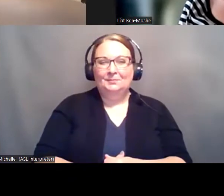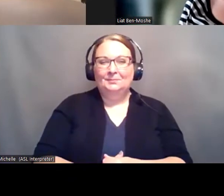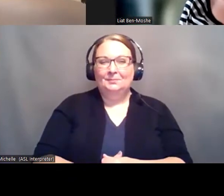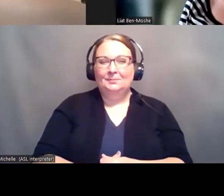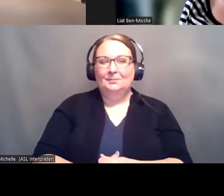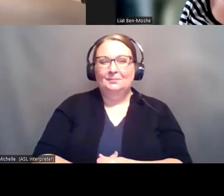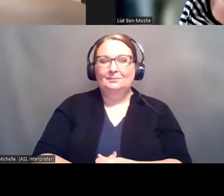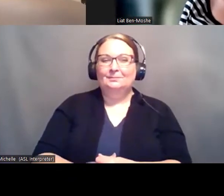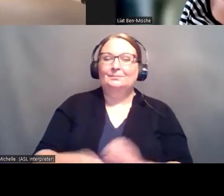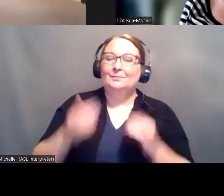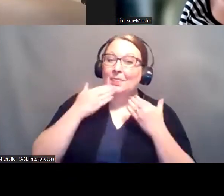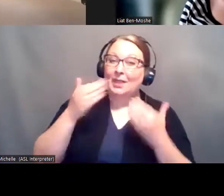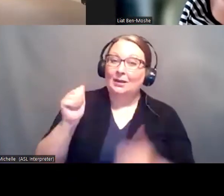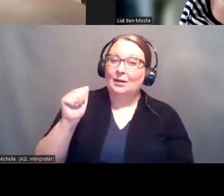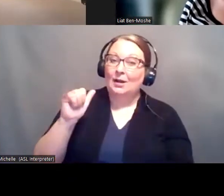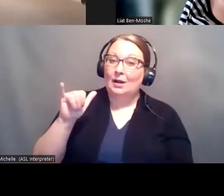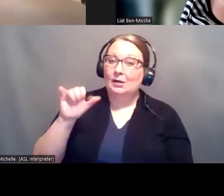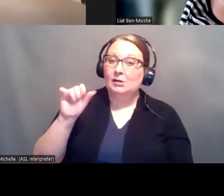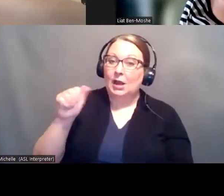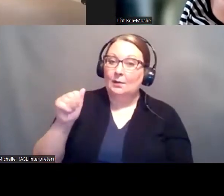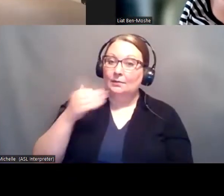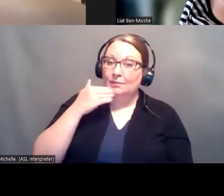Thank you, Aysha. I really appreciate it. Yeah.